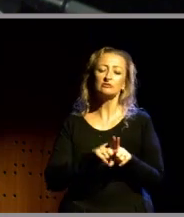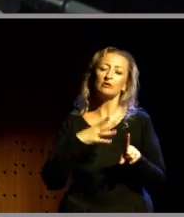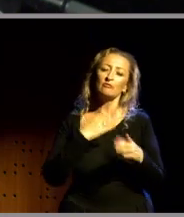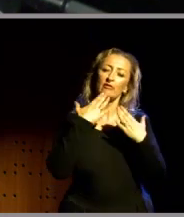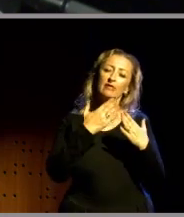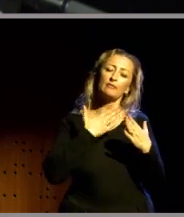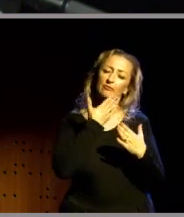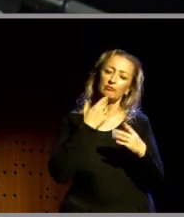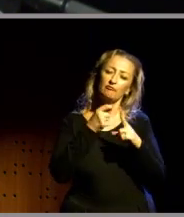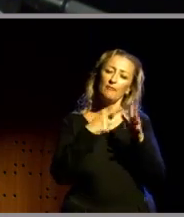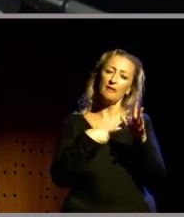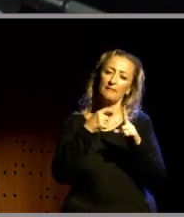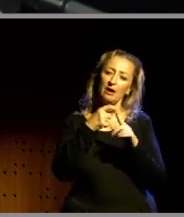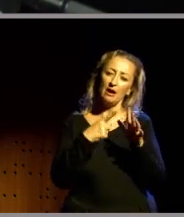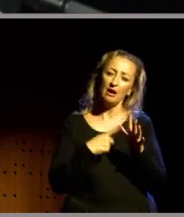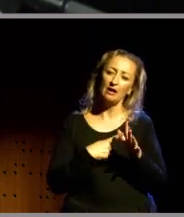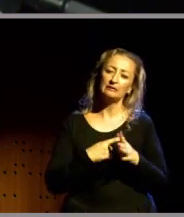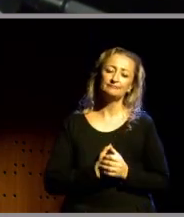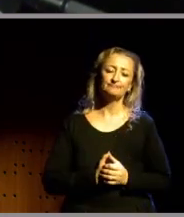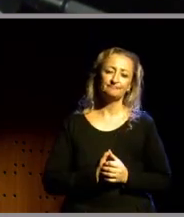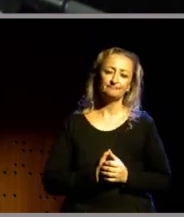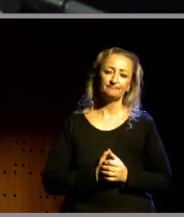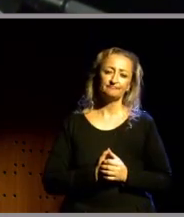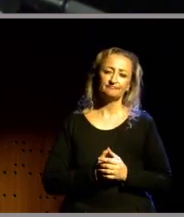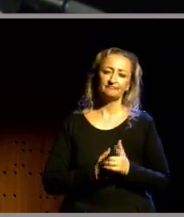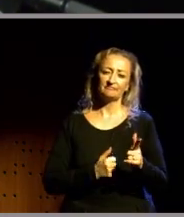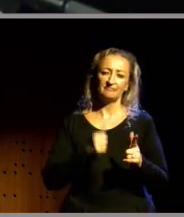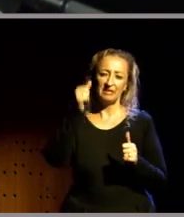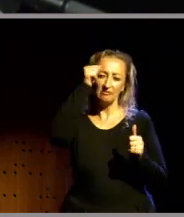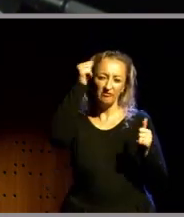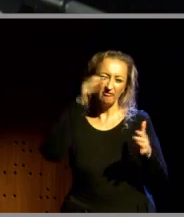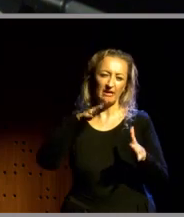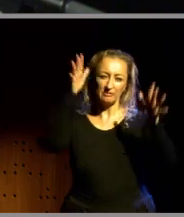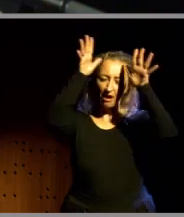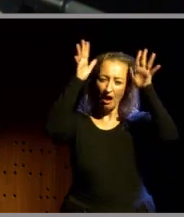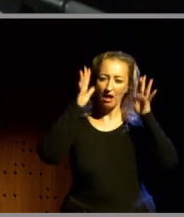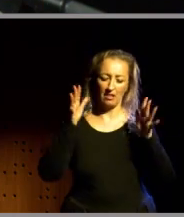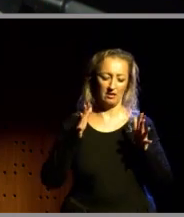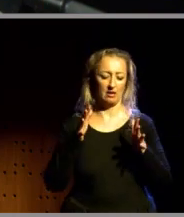(UNKNOWN) who's a renowned Torres Strait Islander artist who I learned so much from